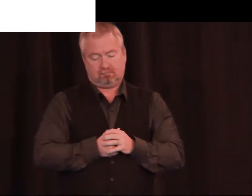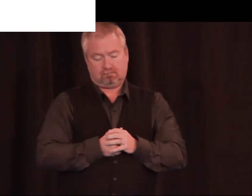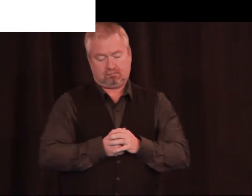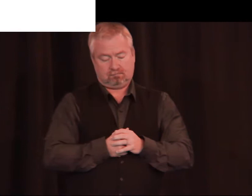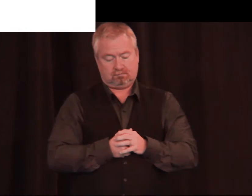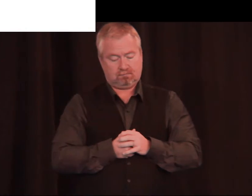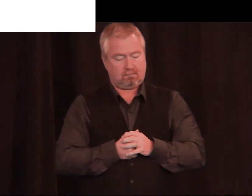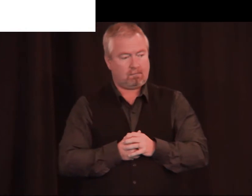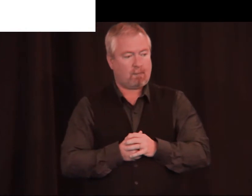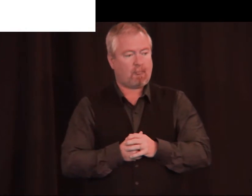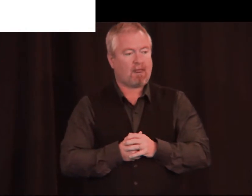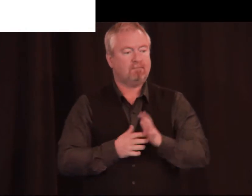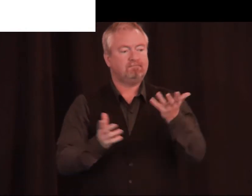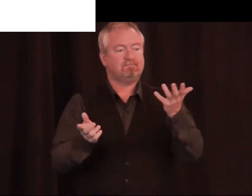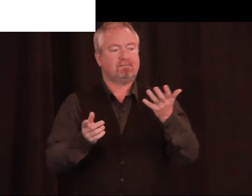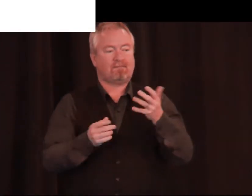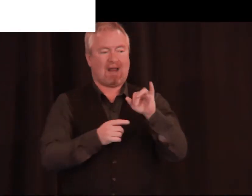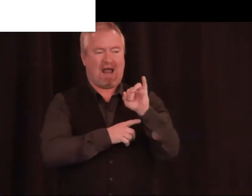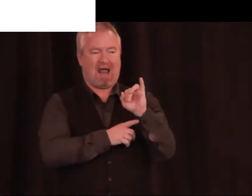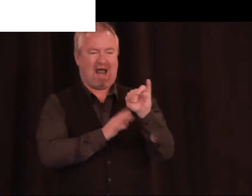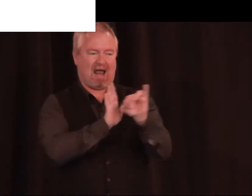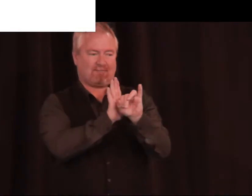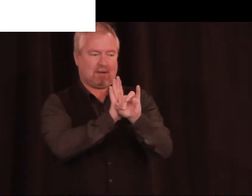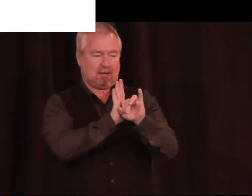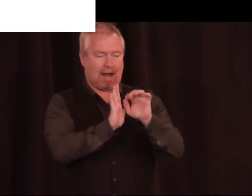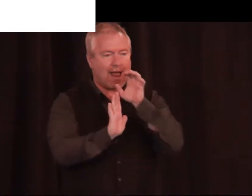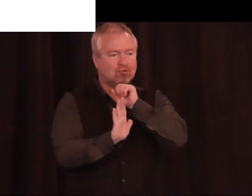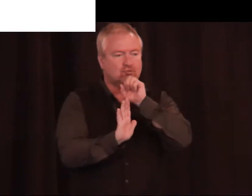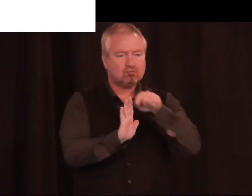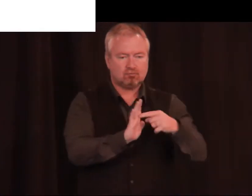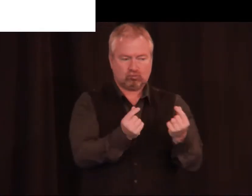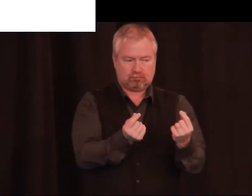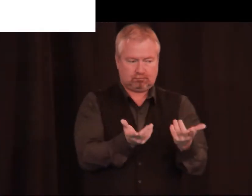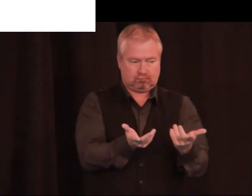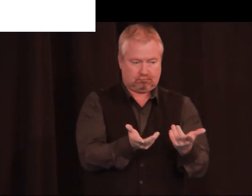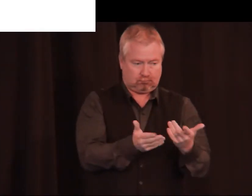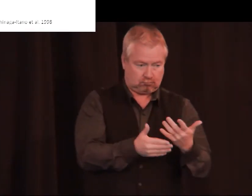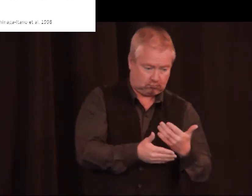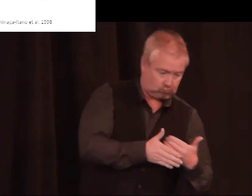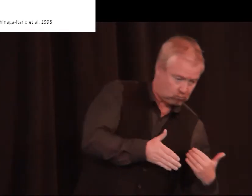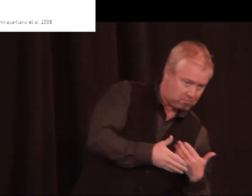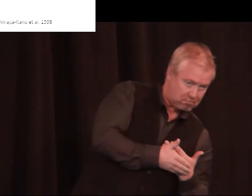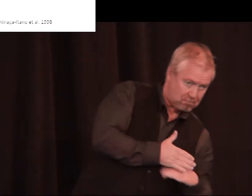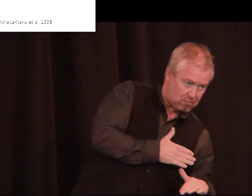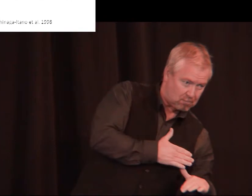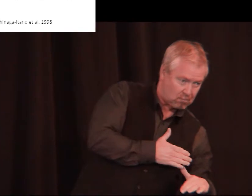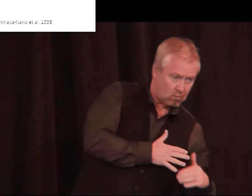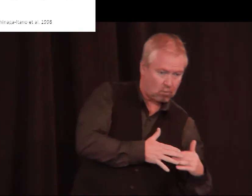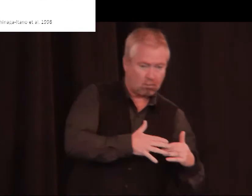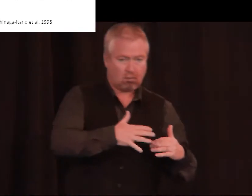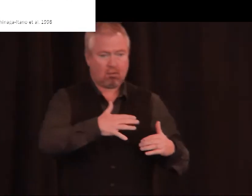When are these kids getting identified with hearing loss and how does that impact outcomes?